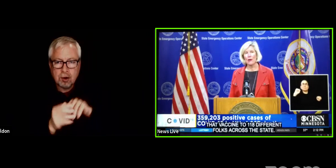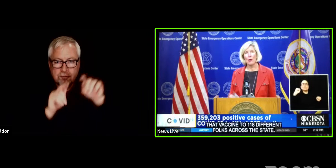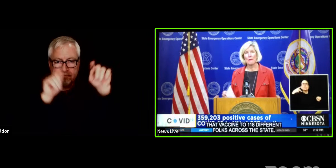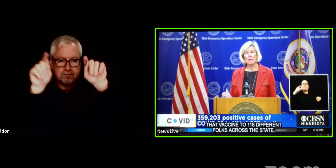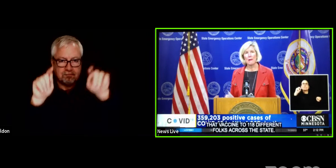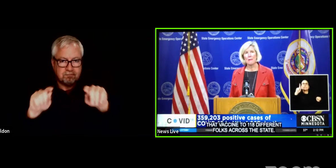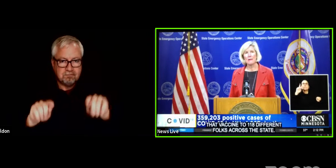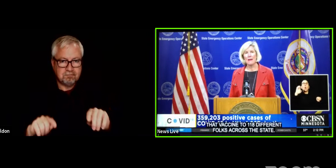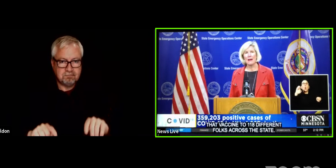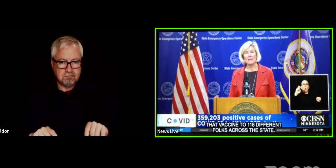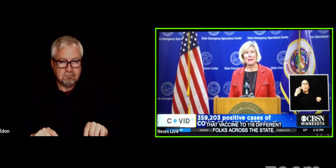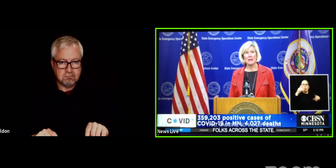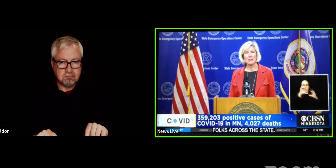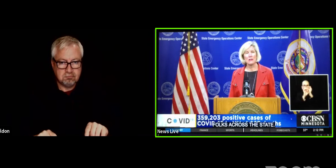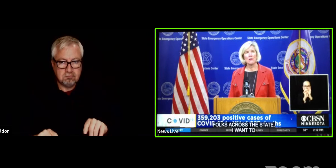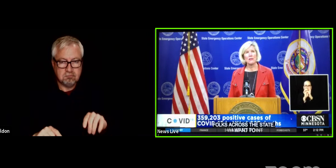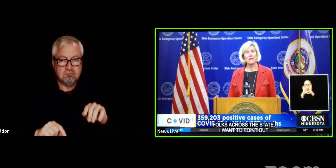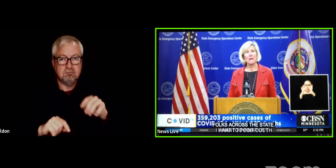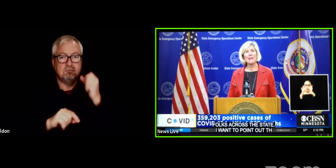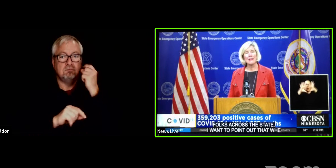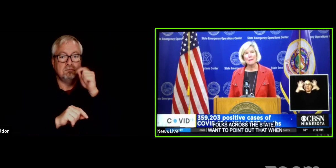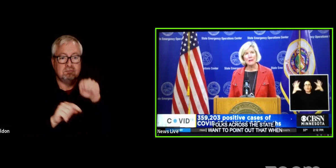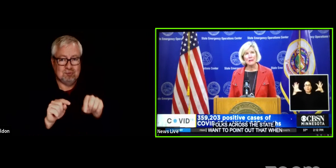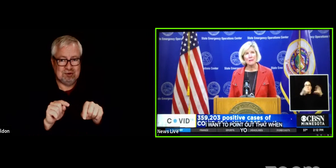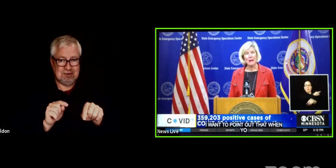OPEN FOR PUBLIC VACCINATION, WITH THIS VERY LIMITED